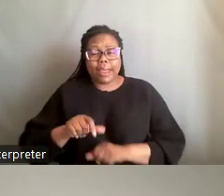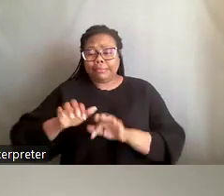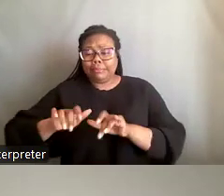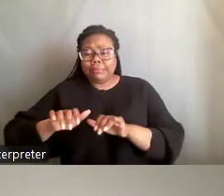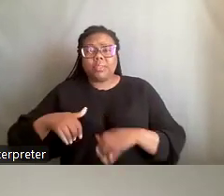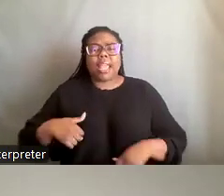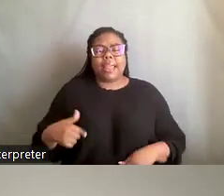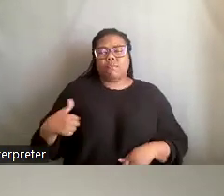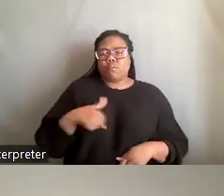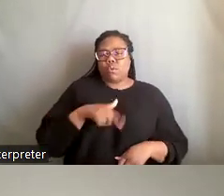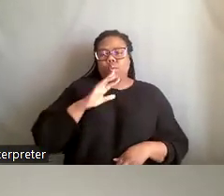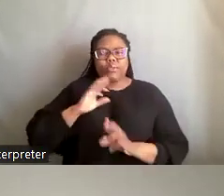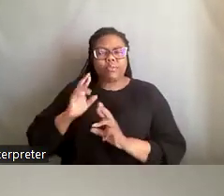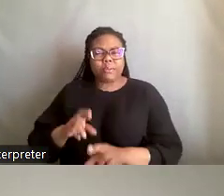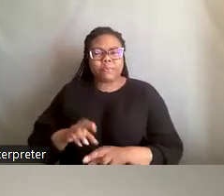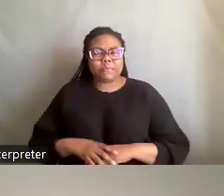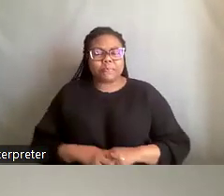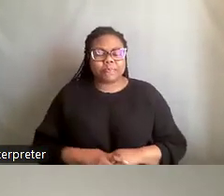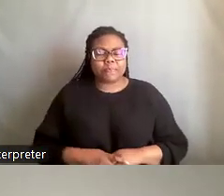thing in the chat and